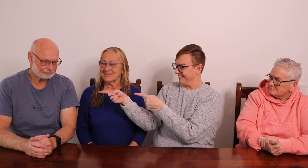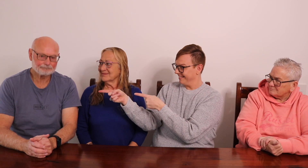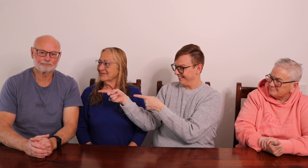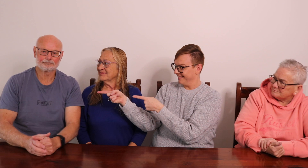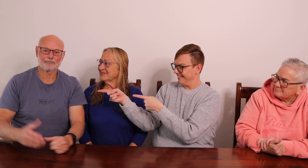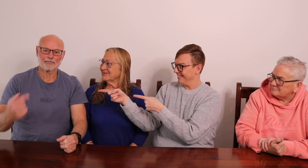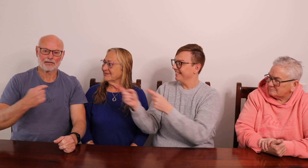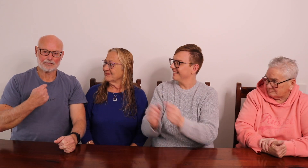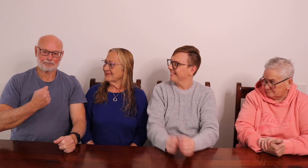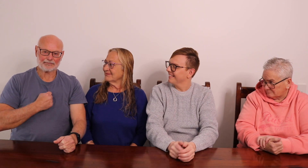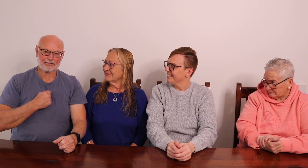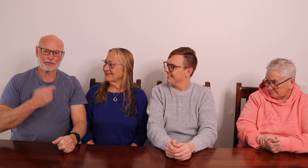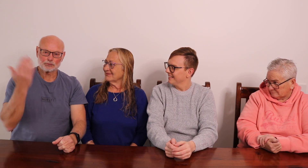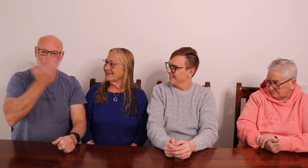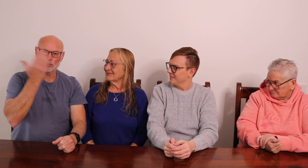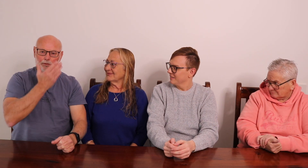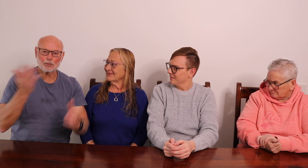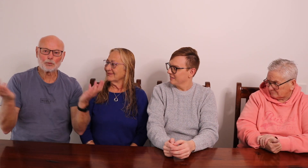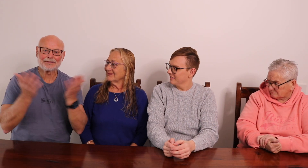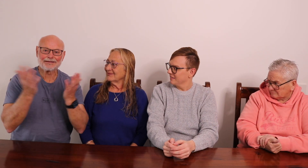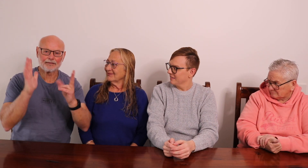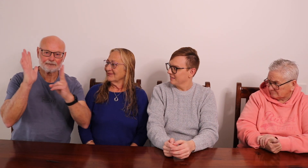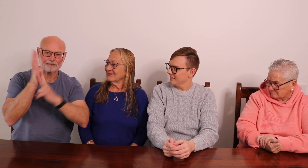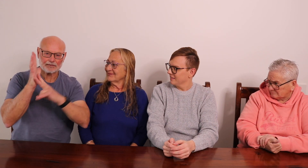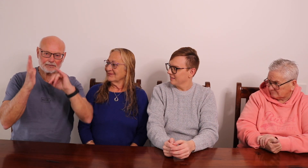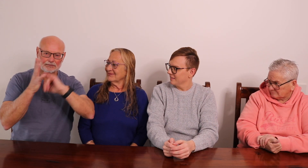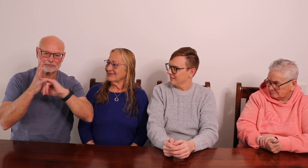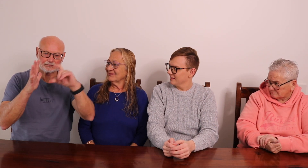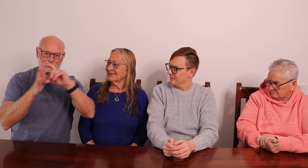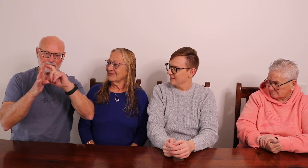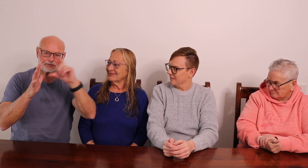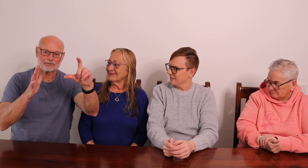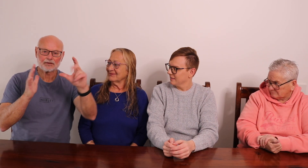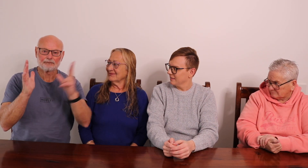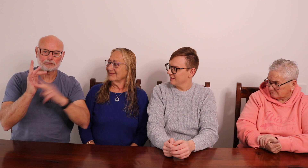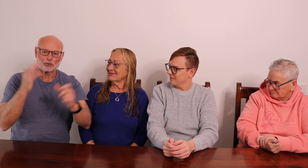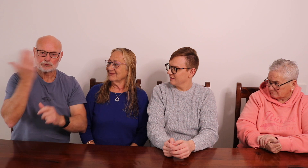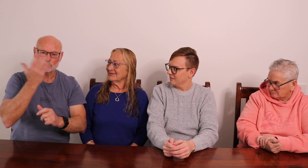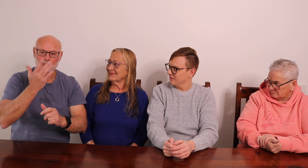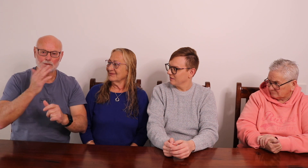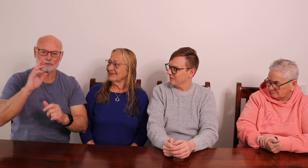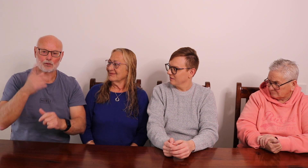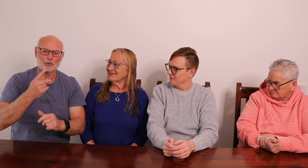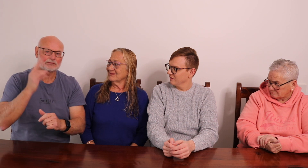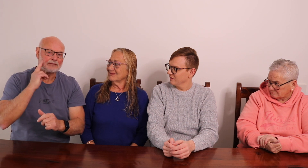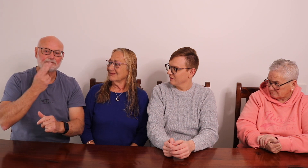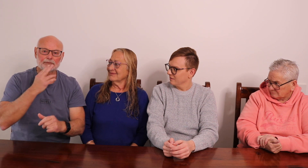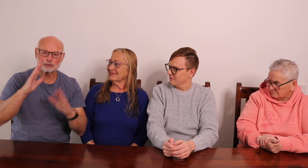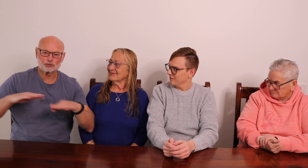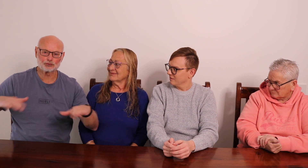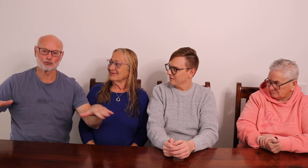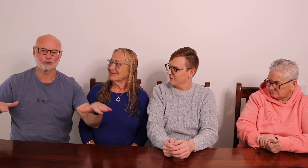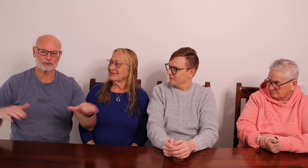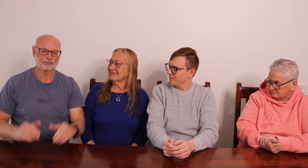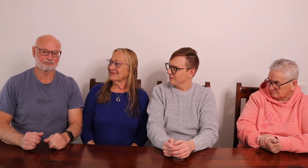I attended school at VSDC - Victorian School for Deaf Children.